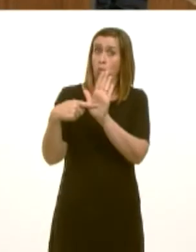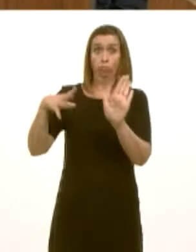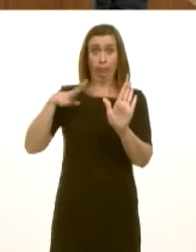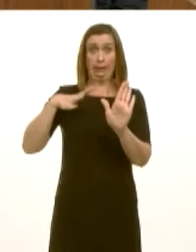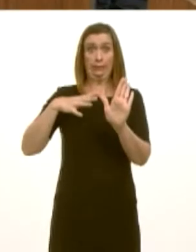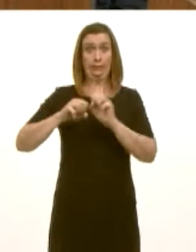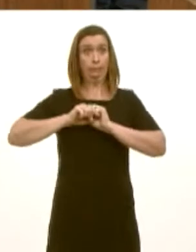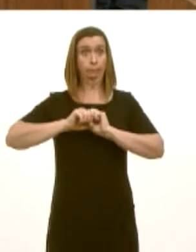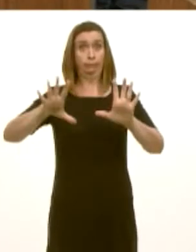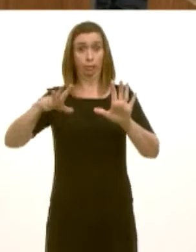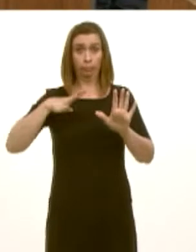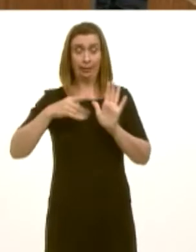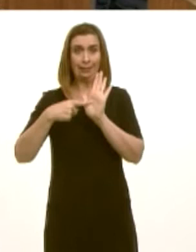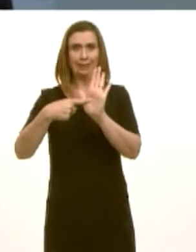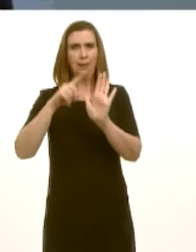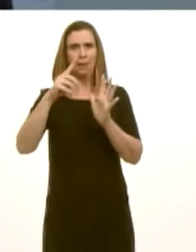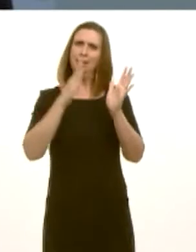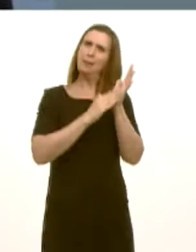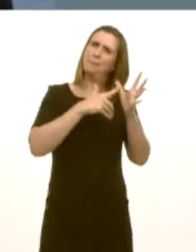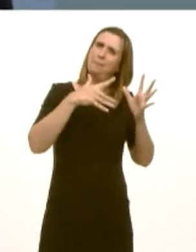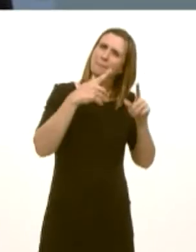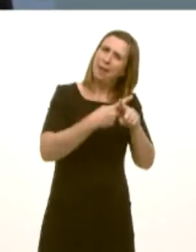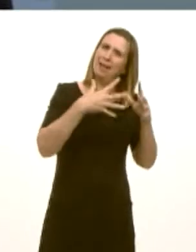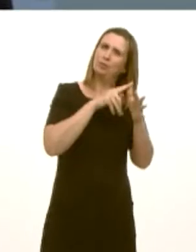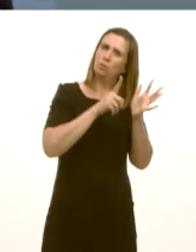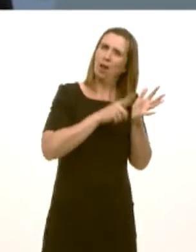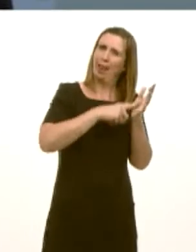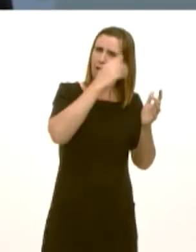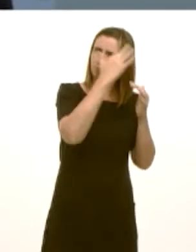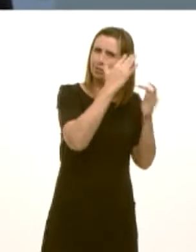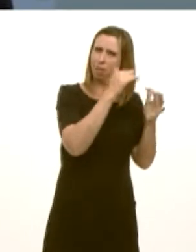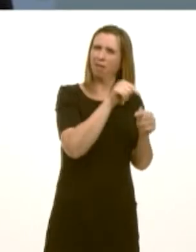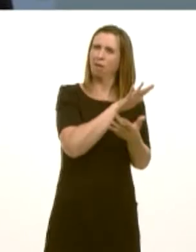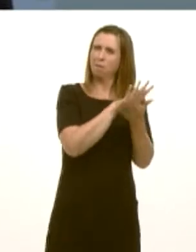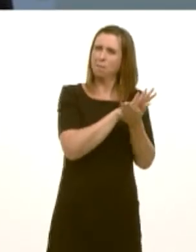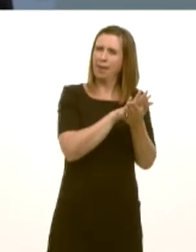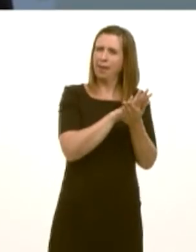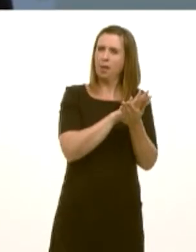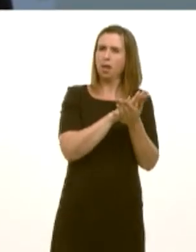the Maxwell principle, when reports are provided, the people who are mentioned in that report